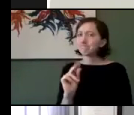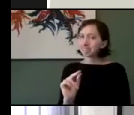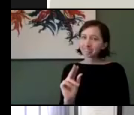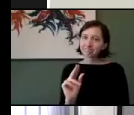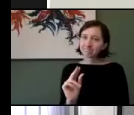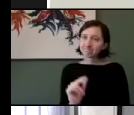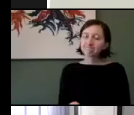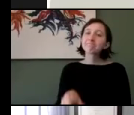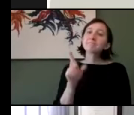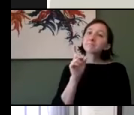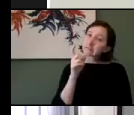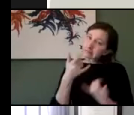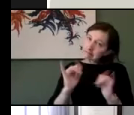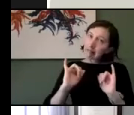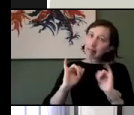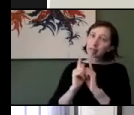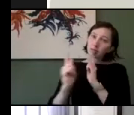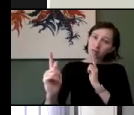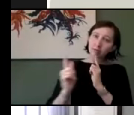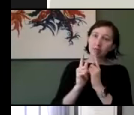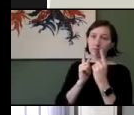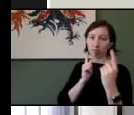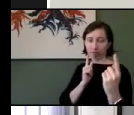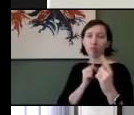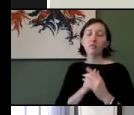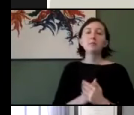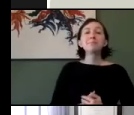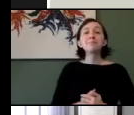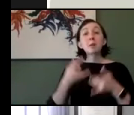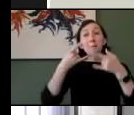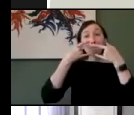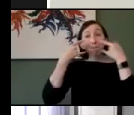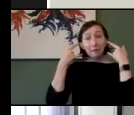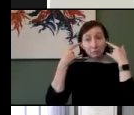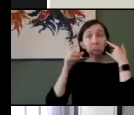Masks should still be worn in addition to staying at least 6 feet apart.